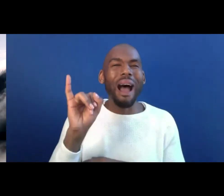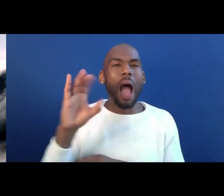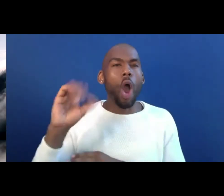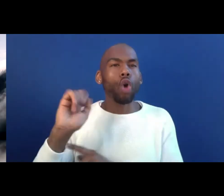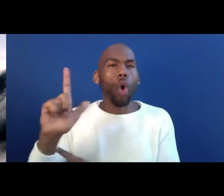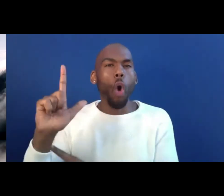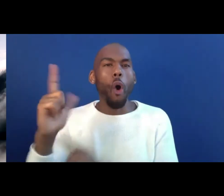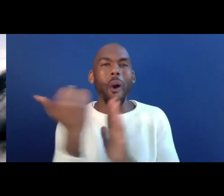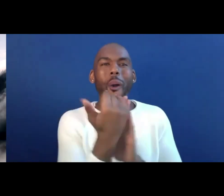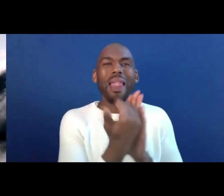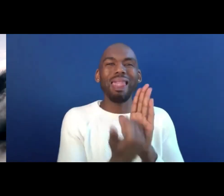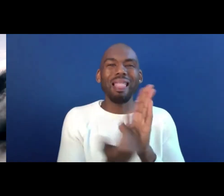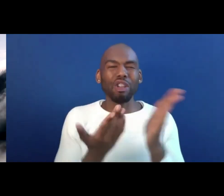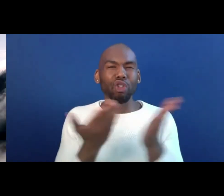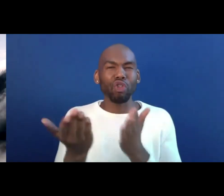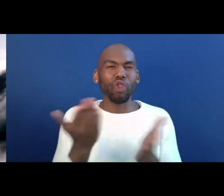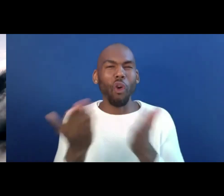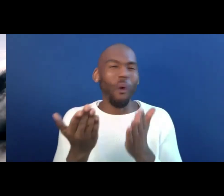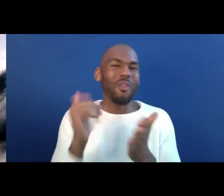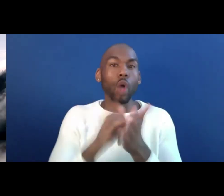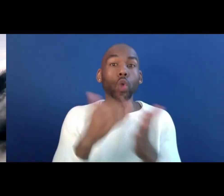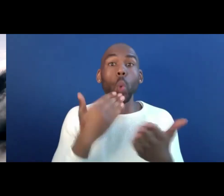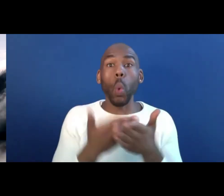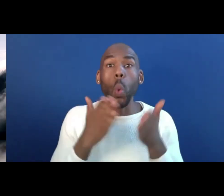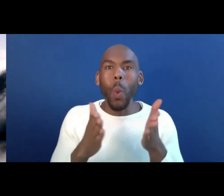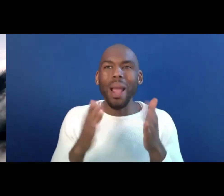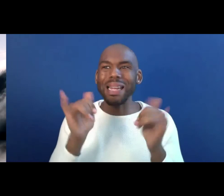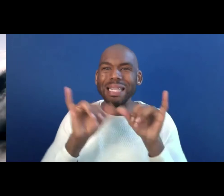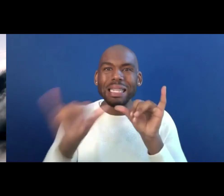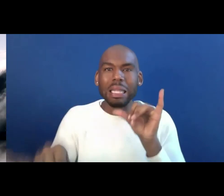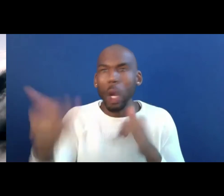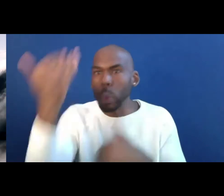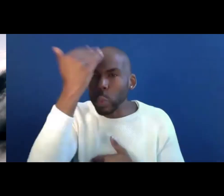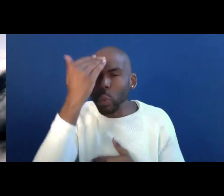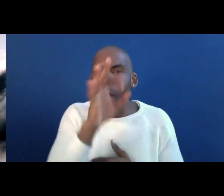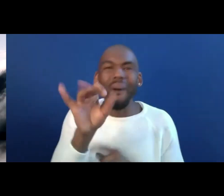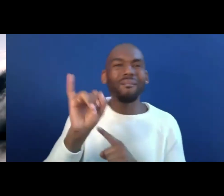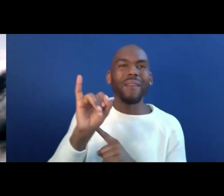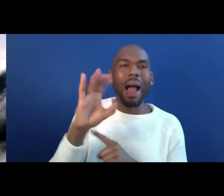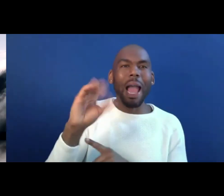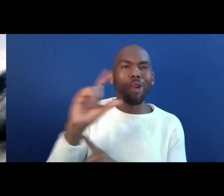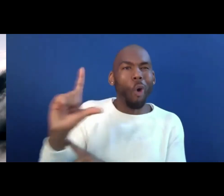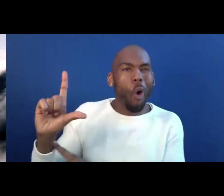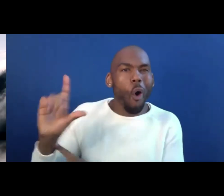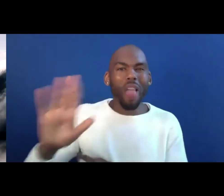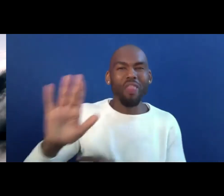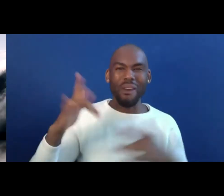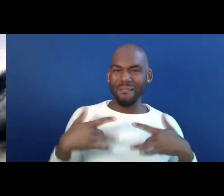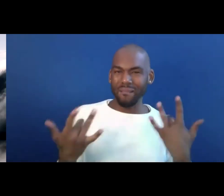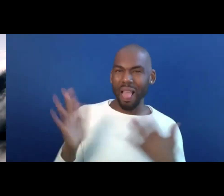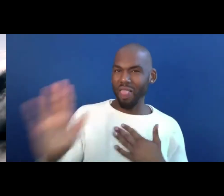way to stay in the know about all of ICOL's events and activities and with that I'll turn it over to